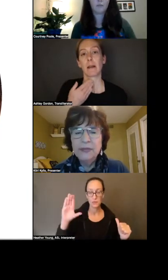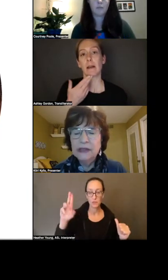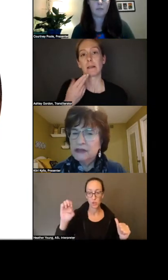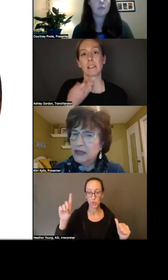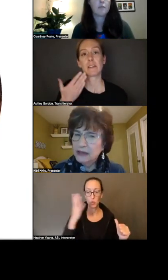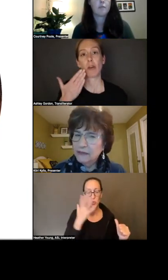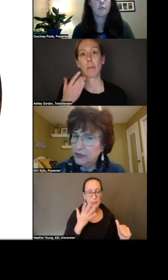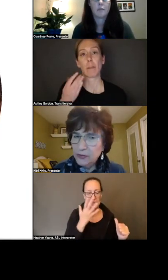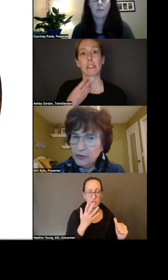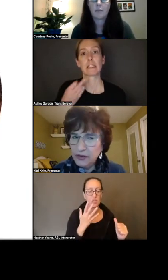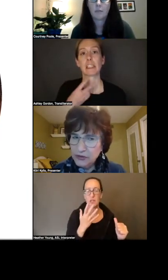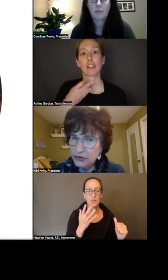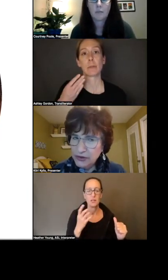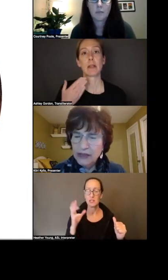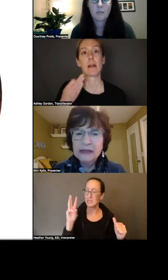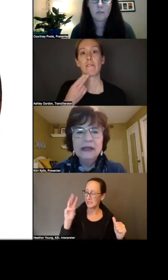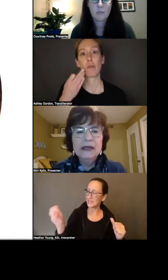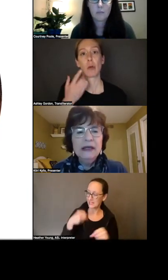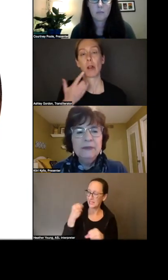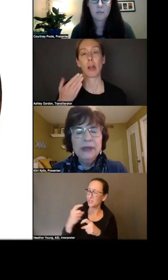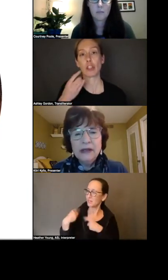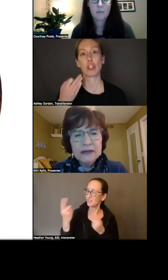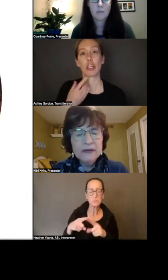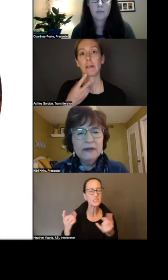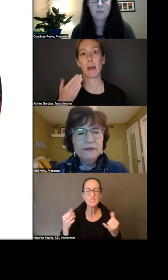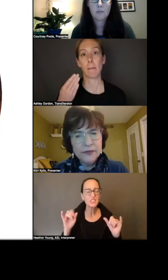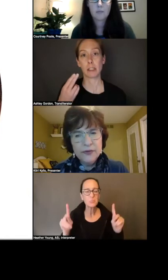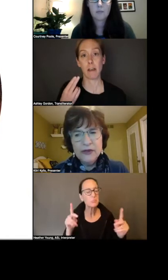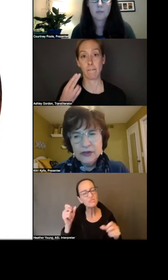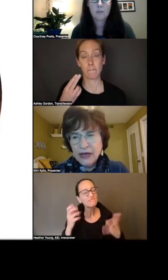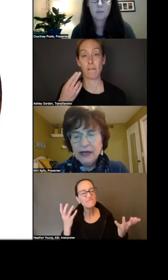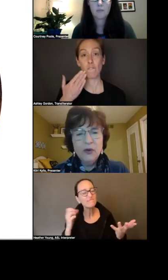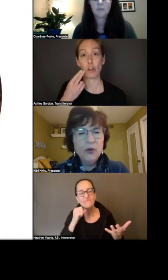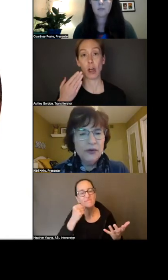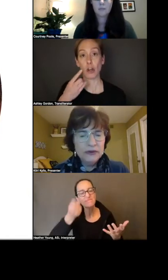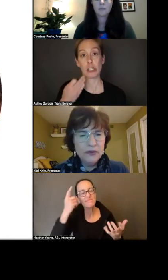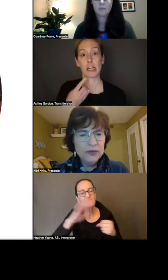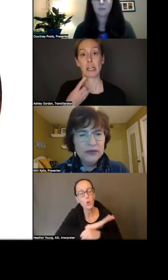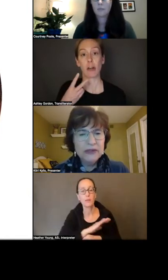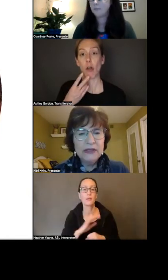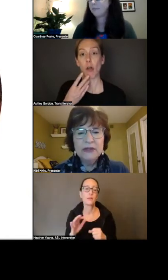but it's not very well understood yet. Because of further understanding over this almost 60 years